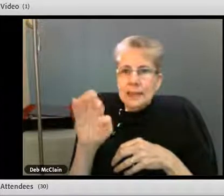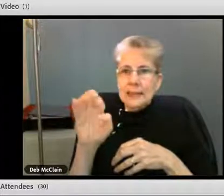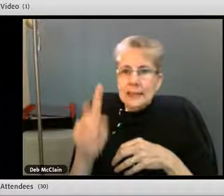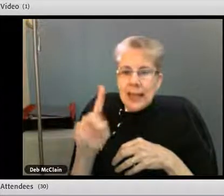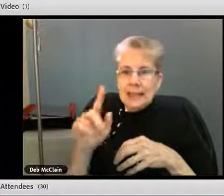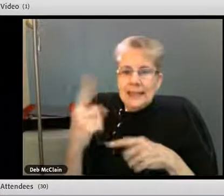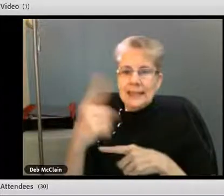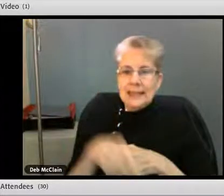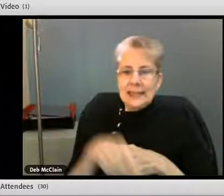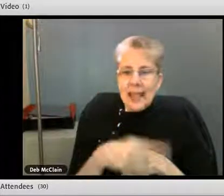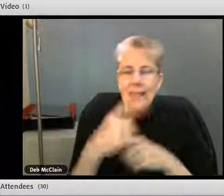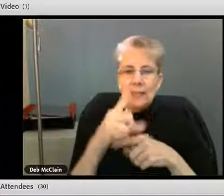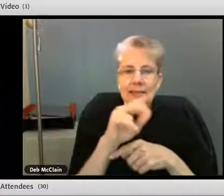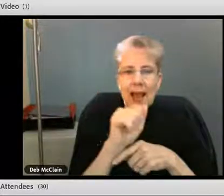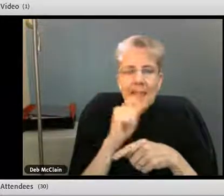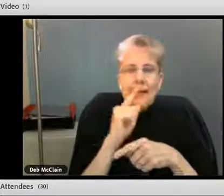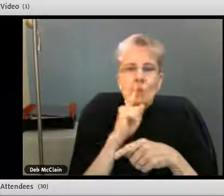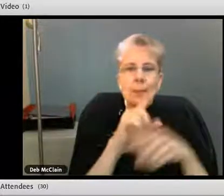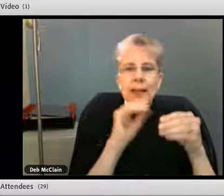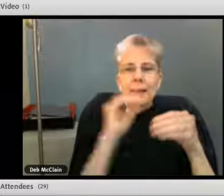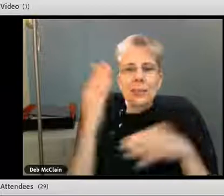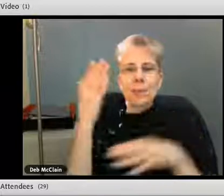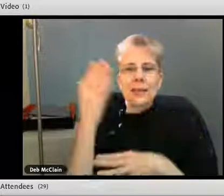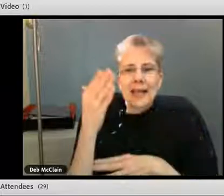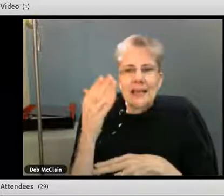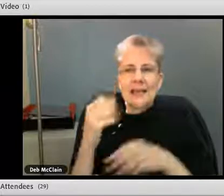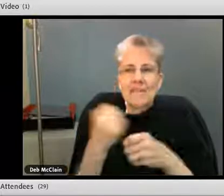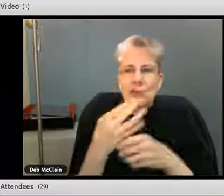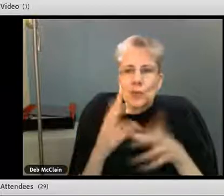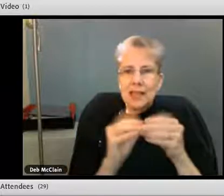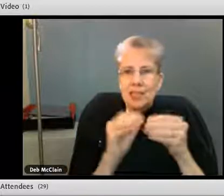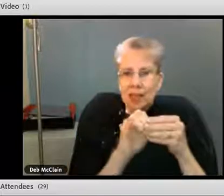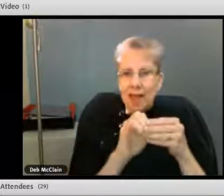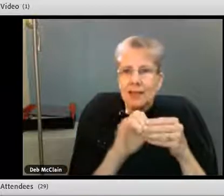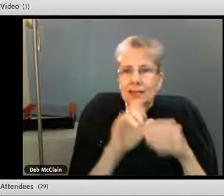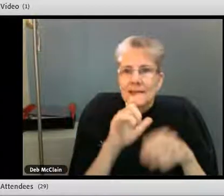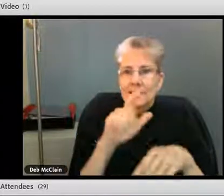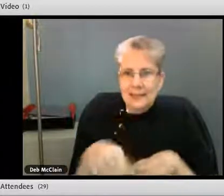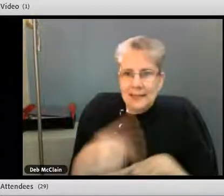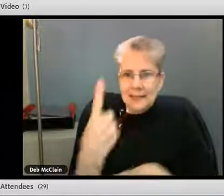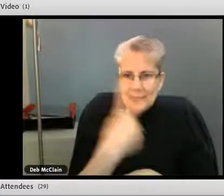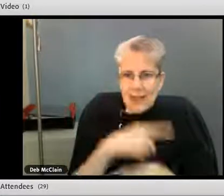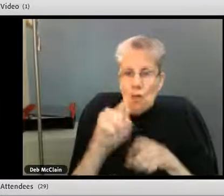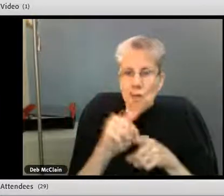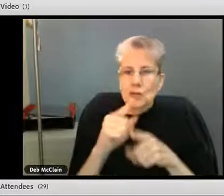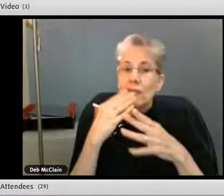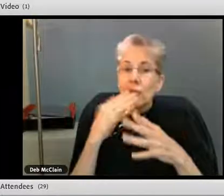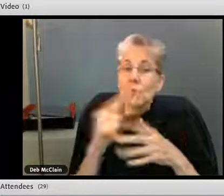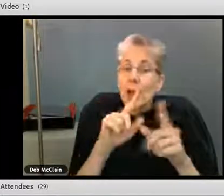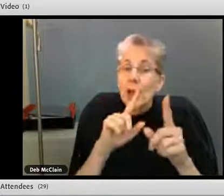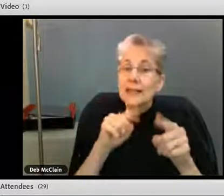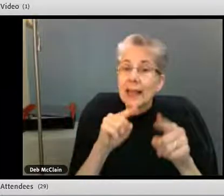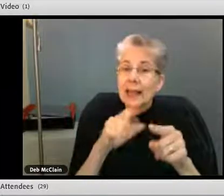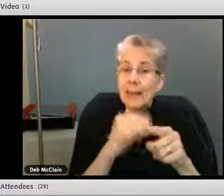a couple sessions, as well. Thank you everyone for attending and please keep an eye on the SWFLN website